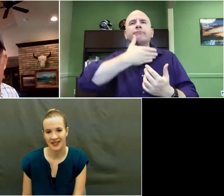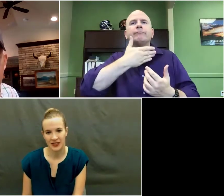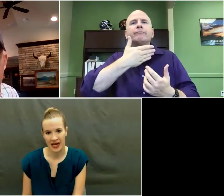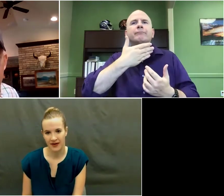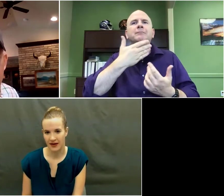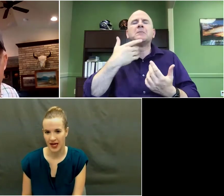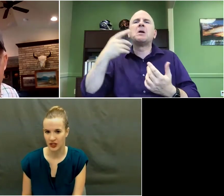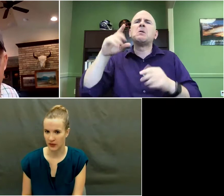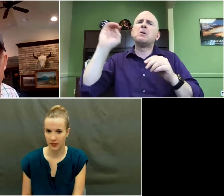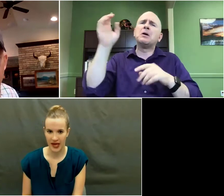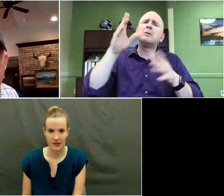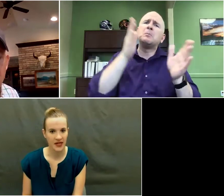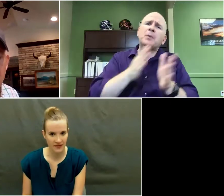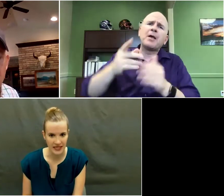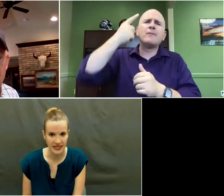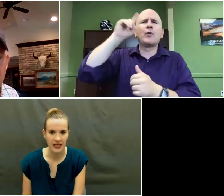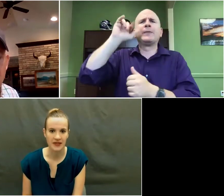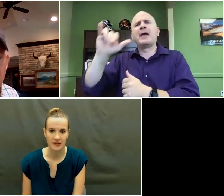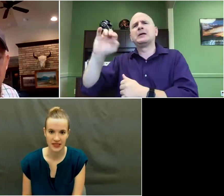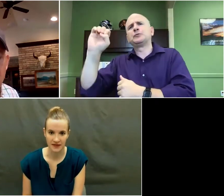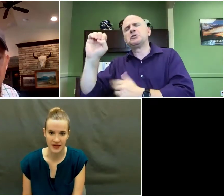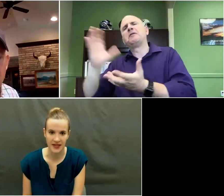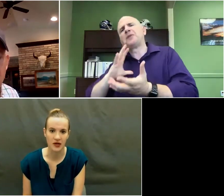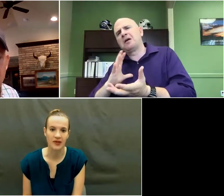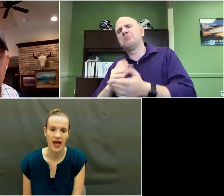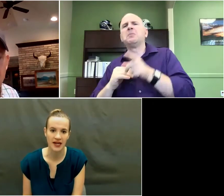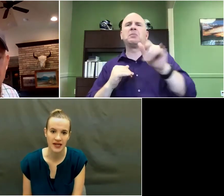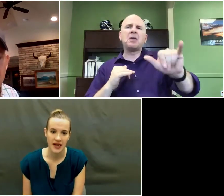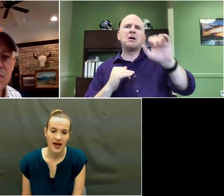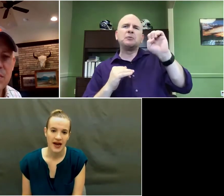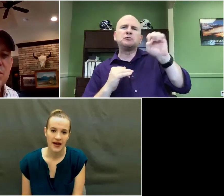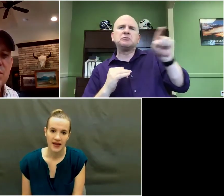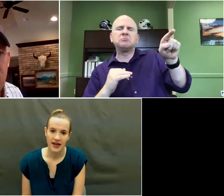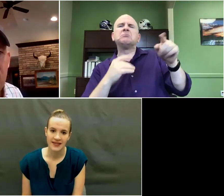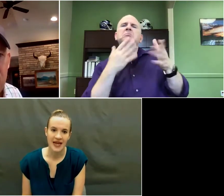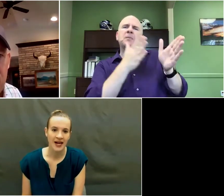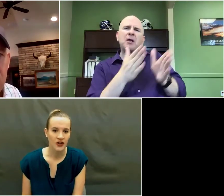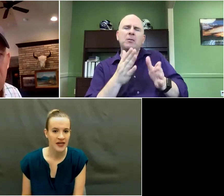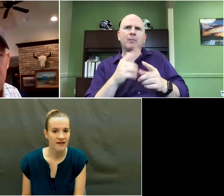to just have a general plan, but to have details and specifics in your plan. It's not good enough